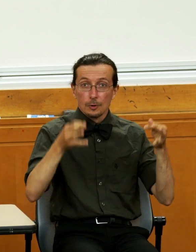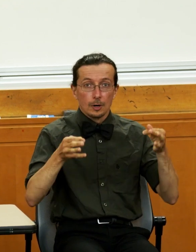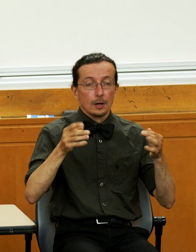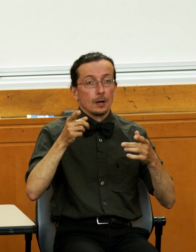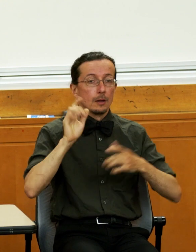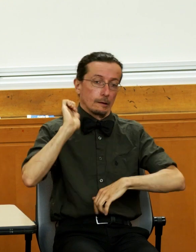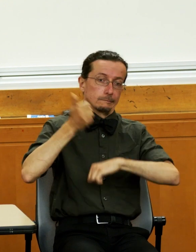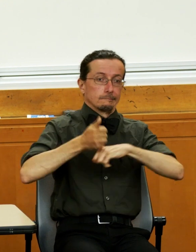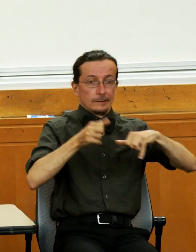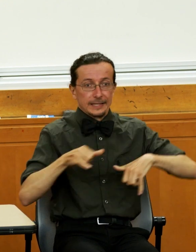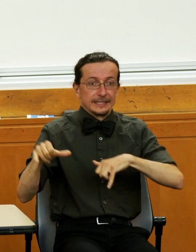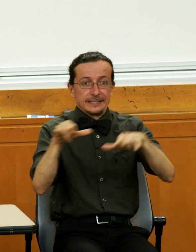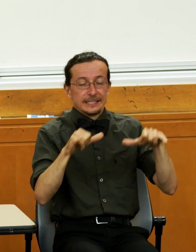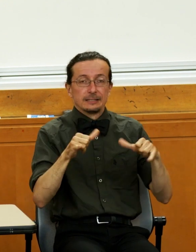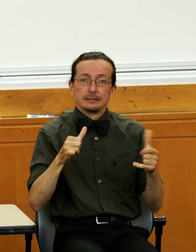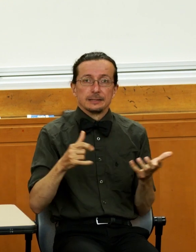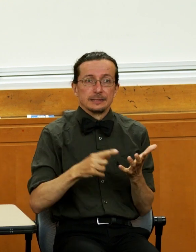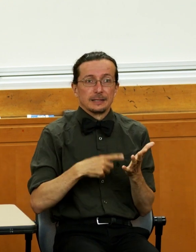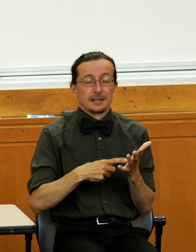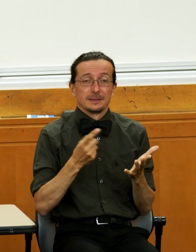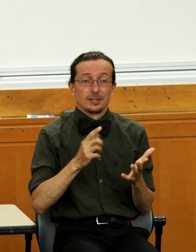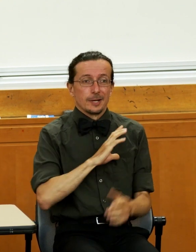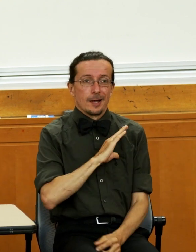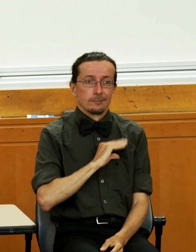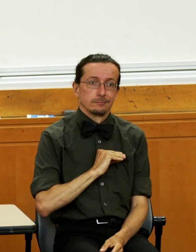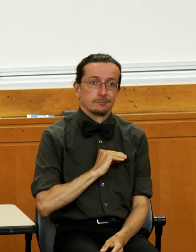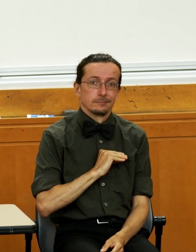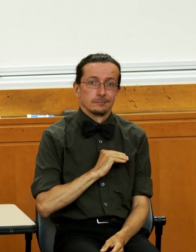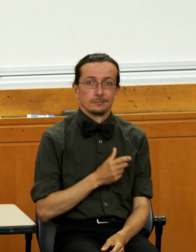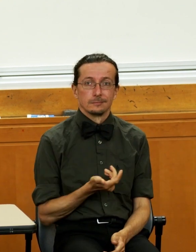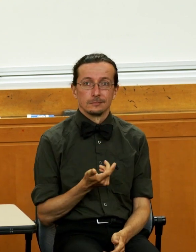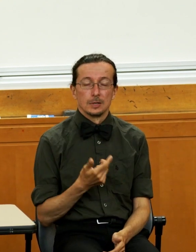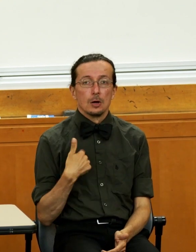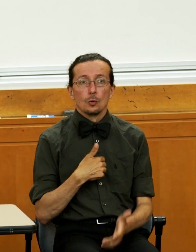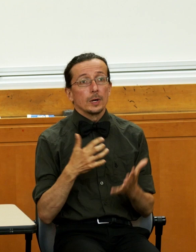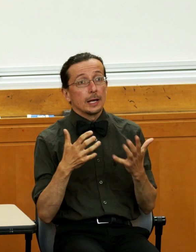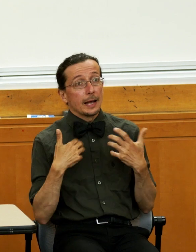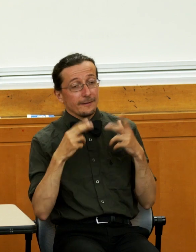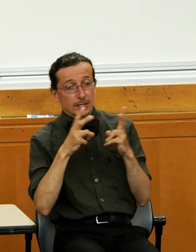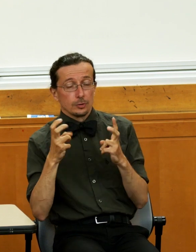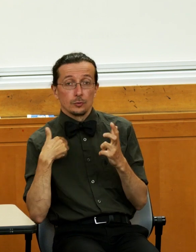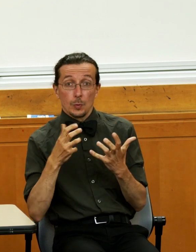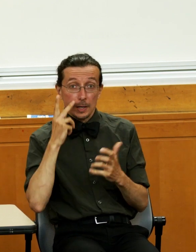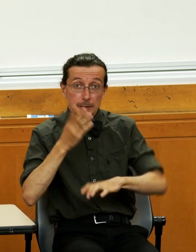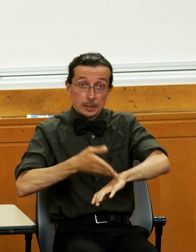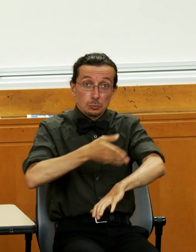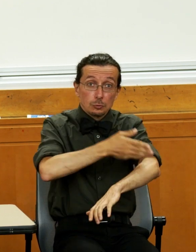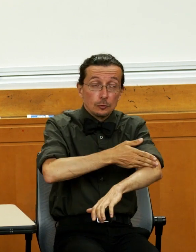which leave out a lot of issues that we want to see an improvement in. And you have a special